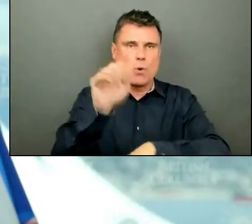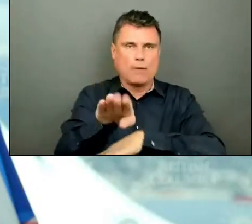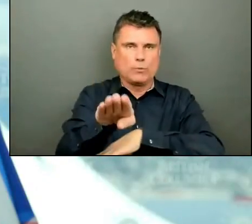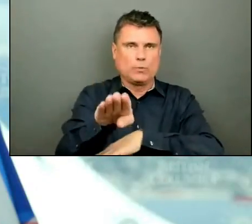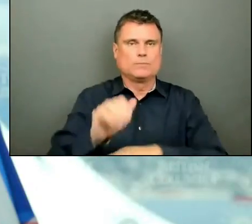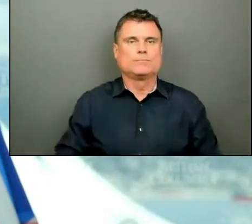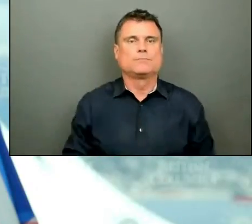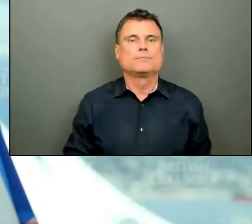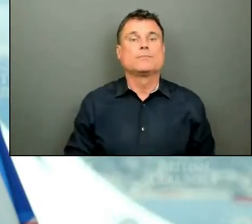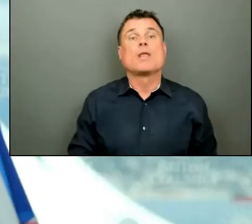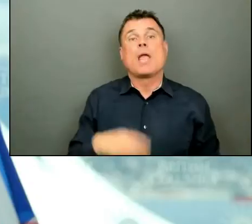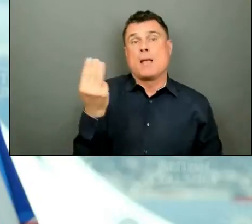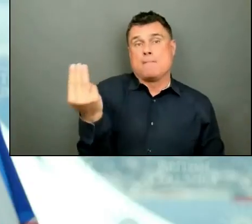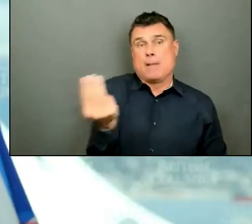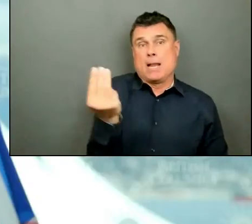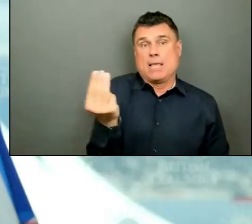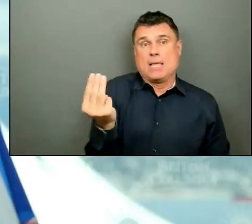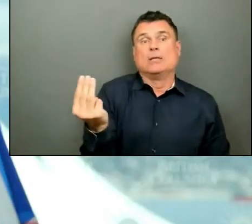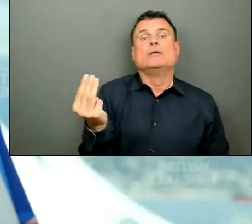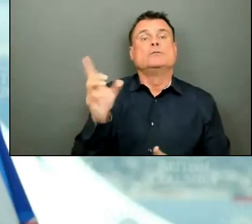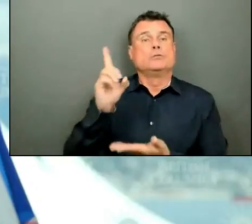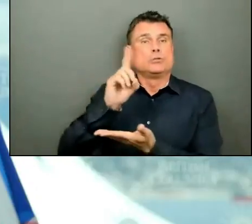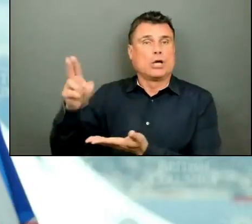reveal and